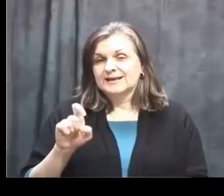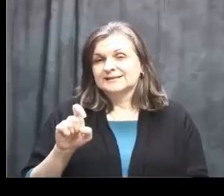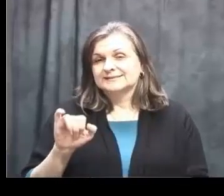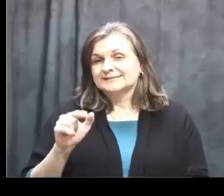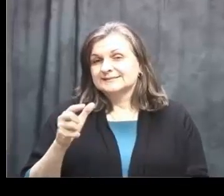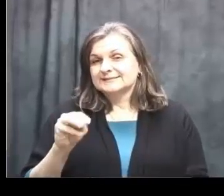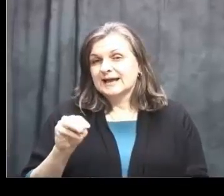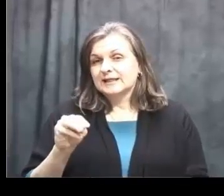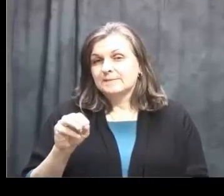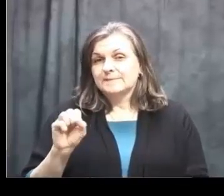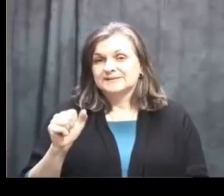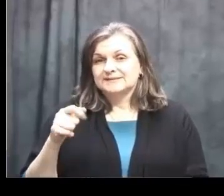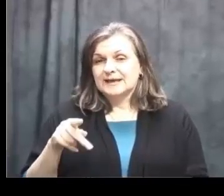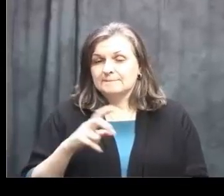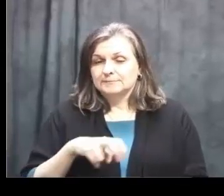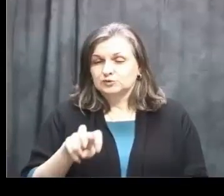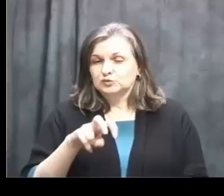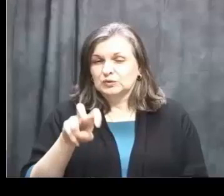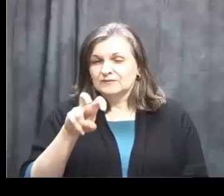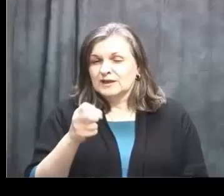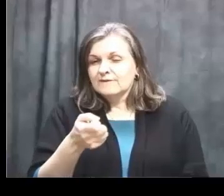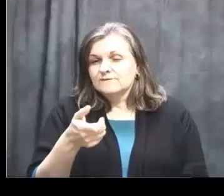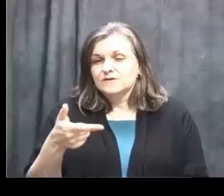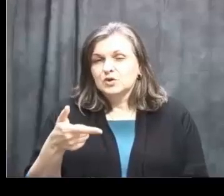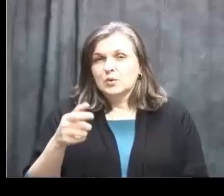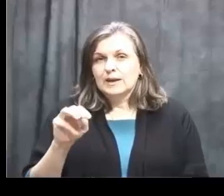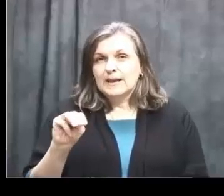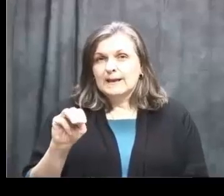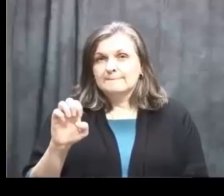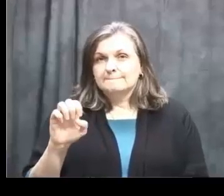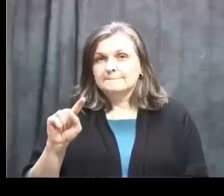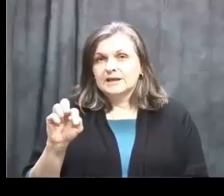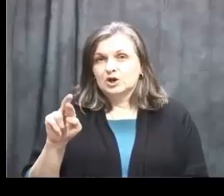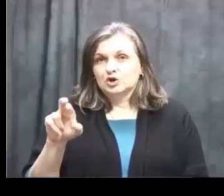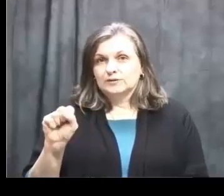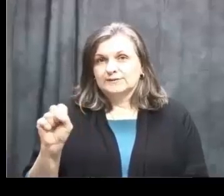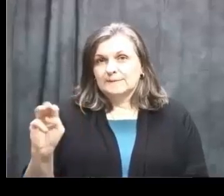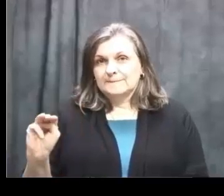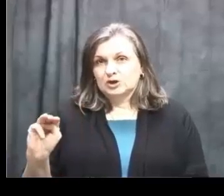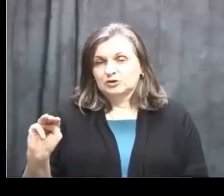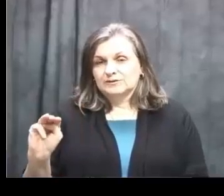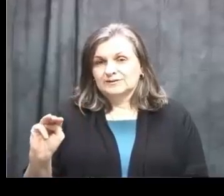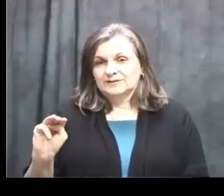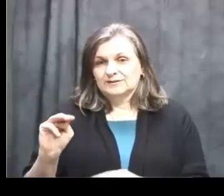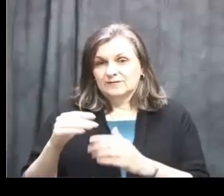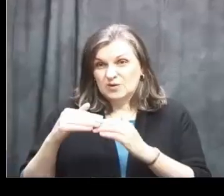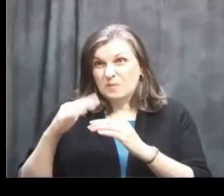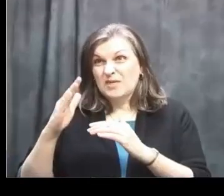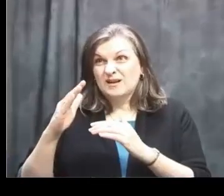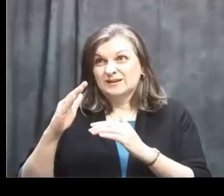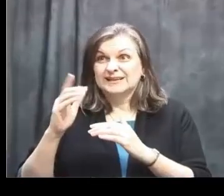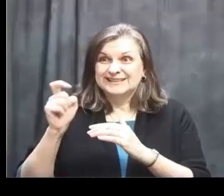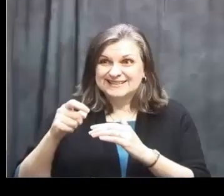xylem sap is only gonna move a couple of meters with the root pressure alone -- it's gonna need help